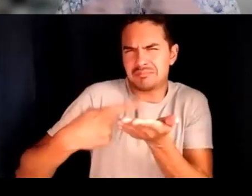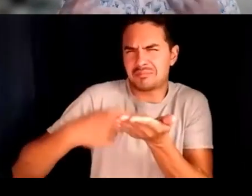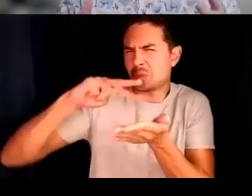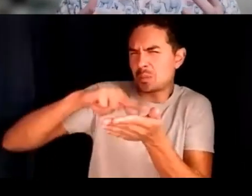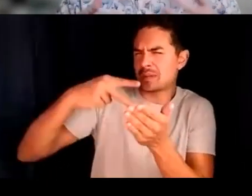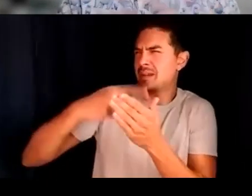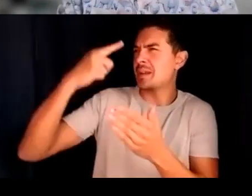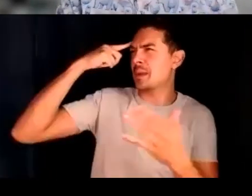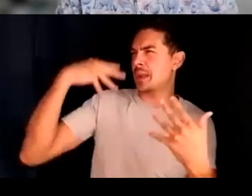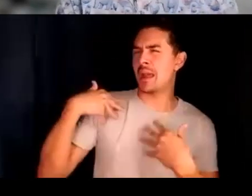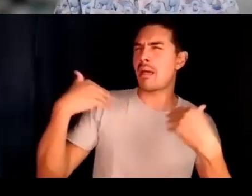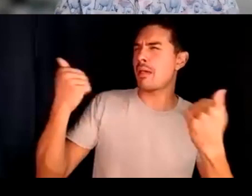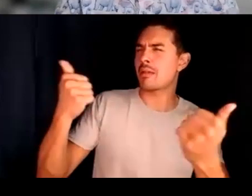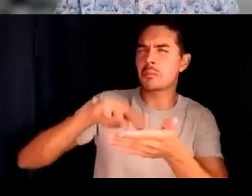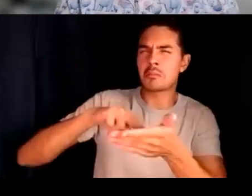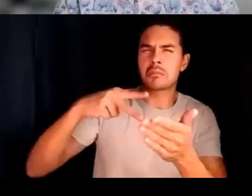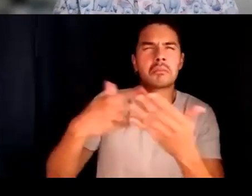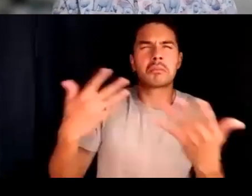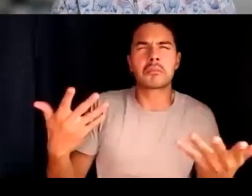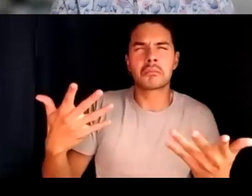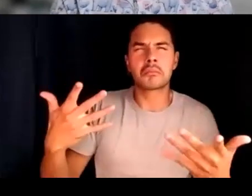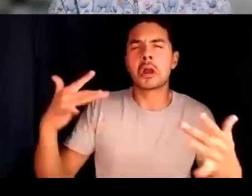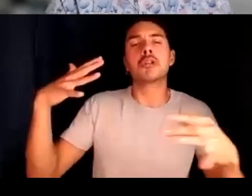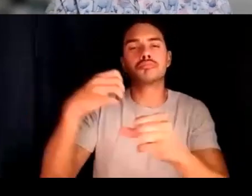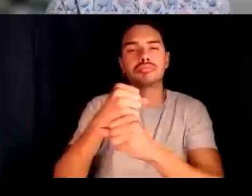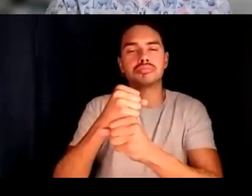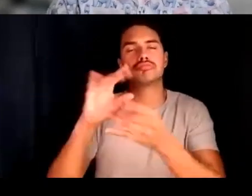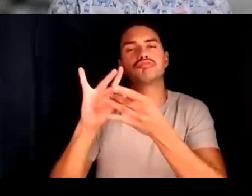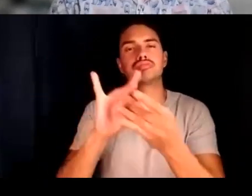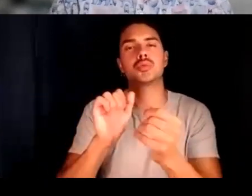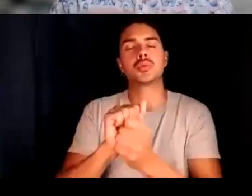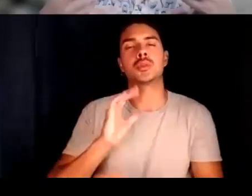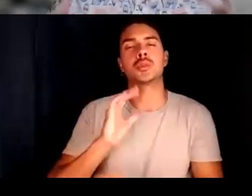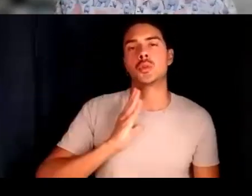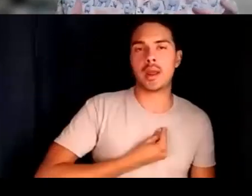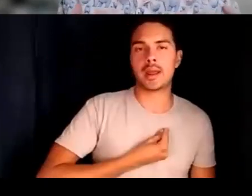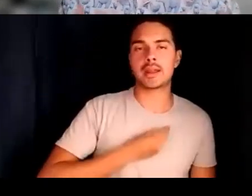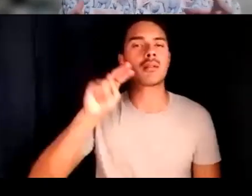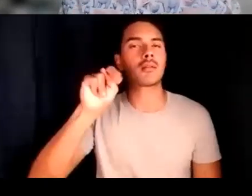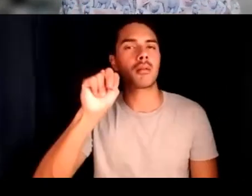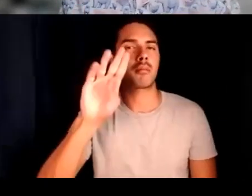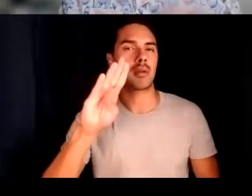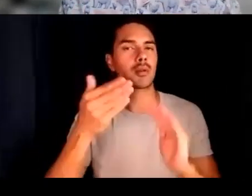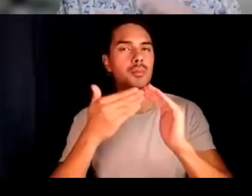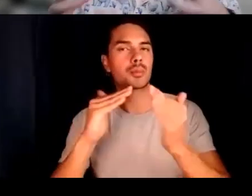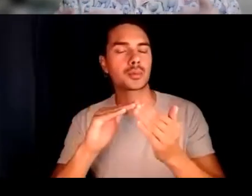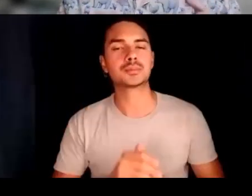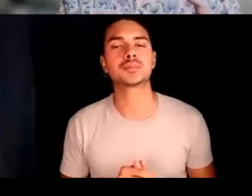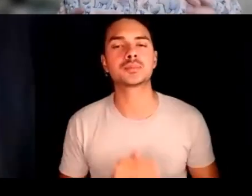and particularly within trans and nonbinary communities. What is the role of supportive community